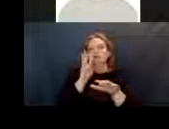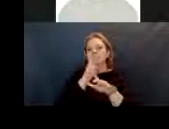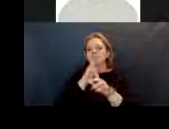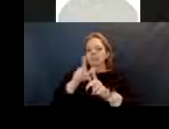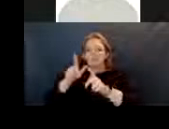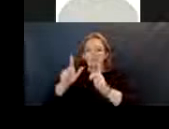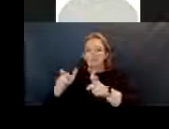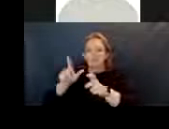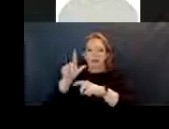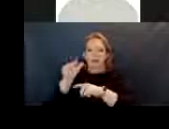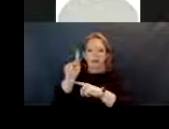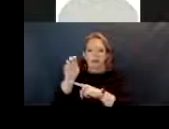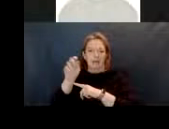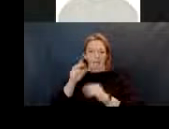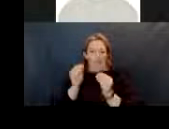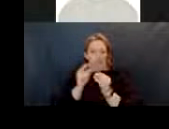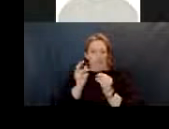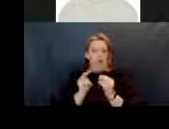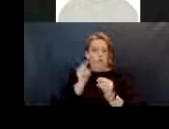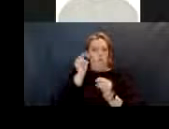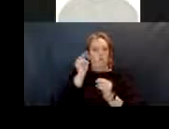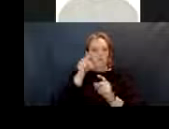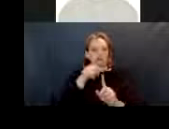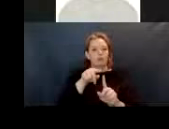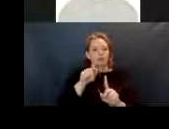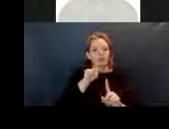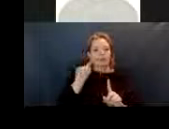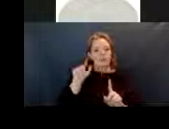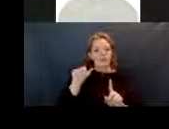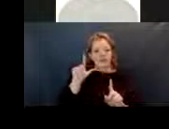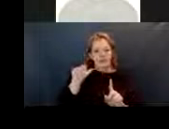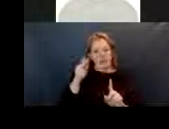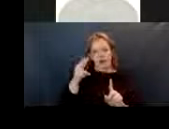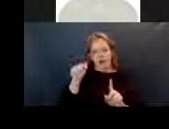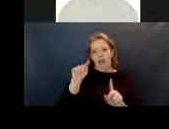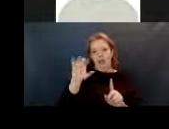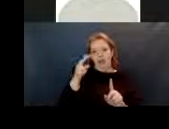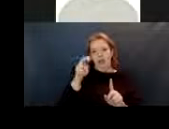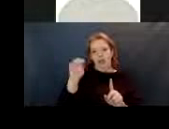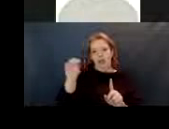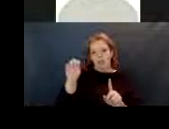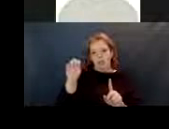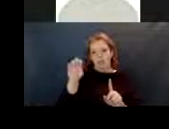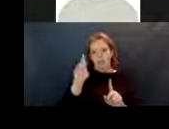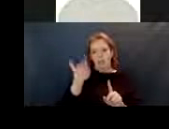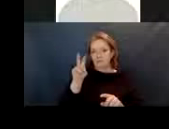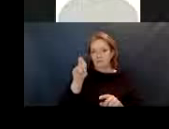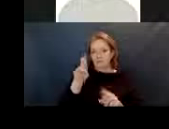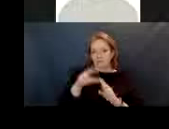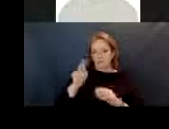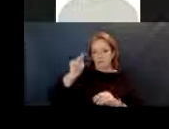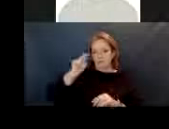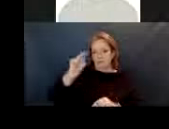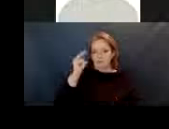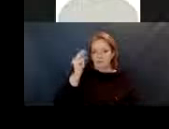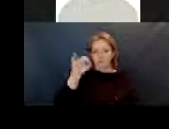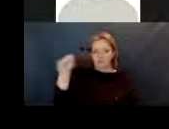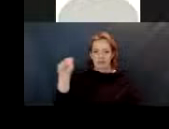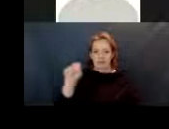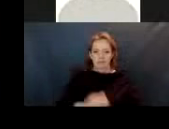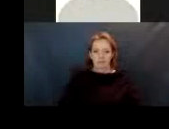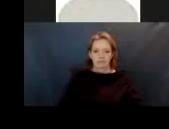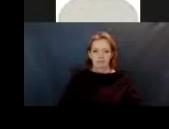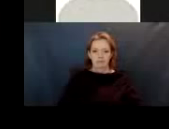This is the Tallahatchie river in Money, Mississippi.